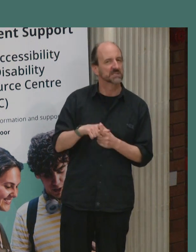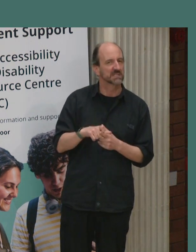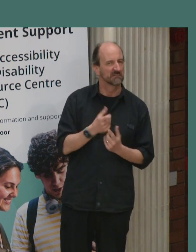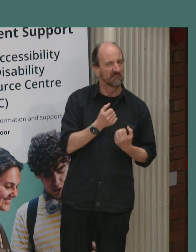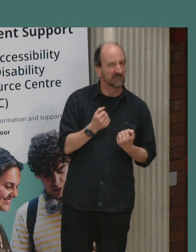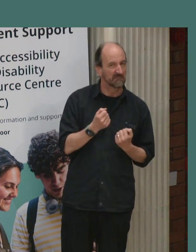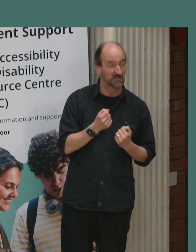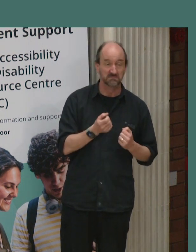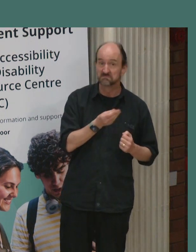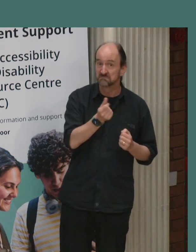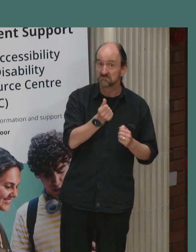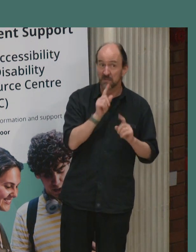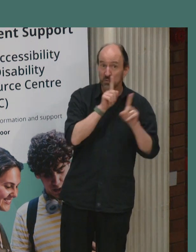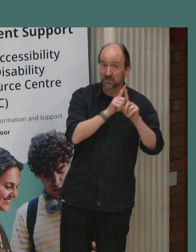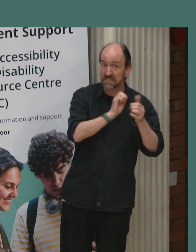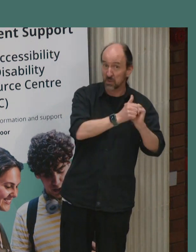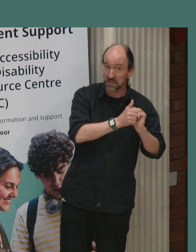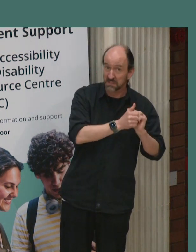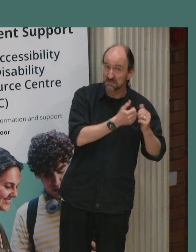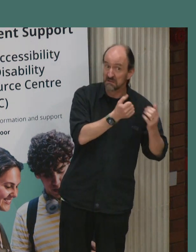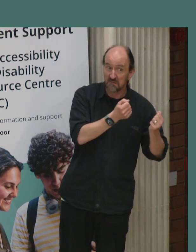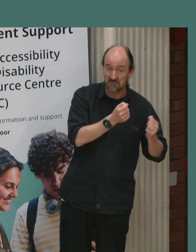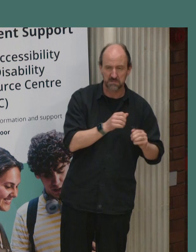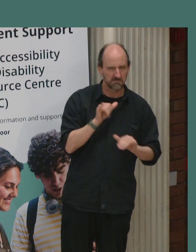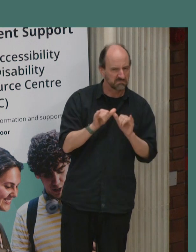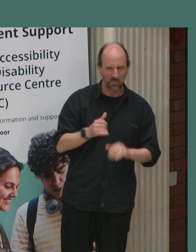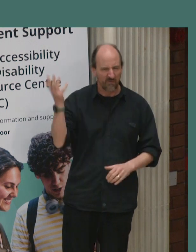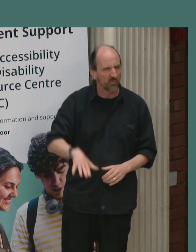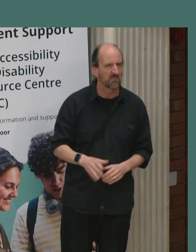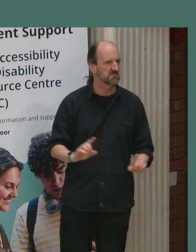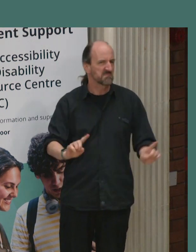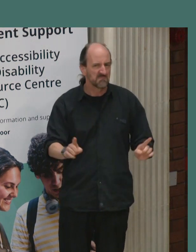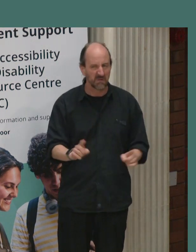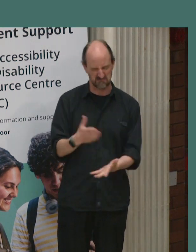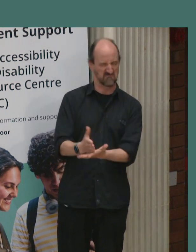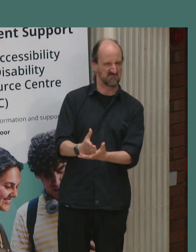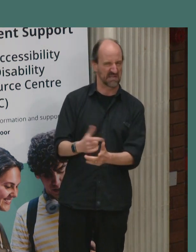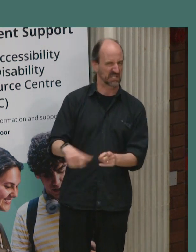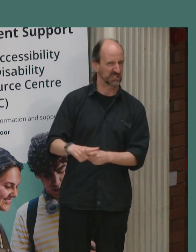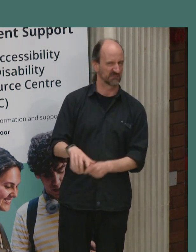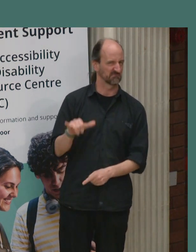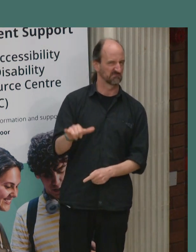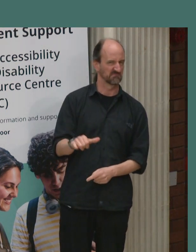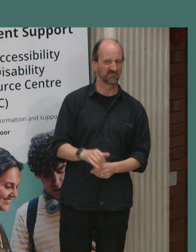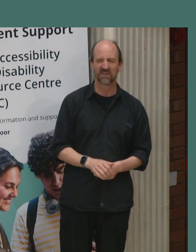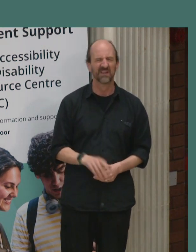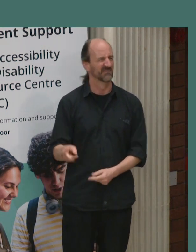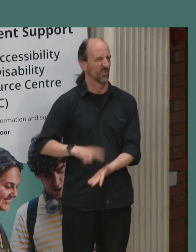in this University and outside, where did it come from, is it real, are we medicalizing the normal;